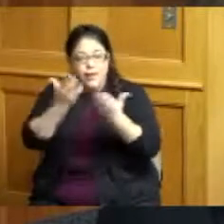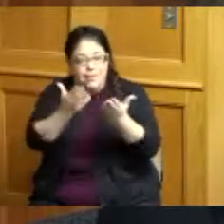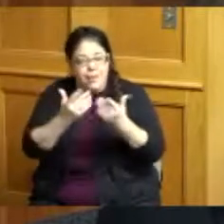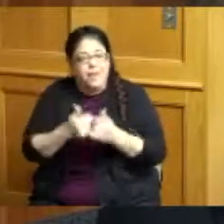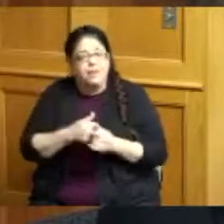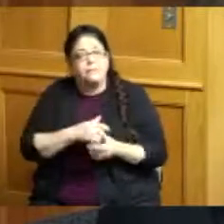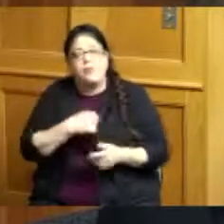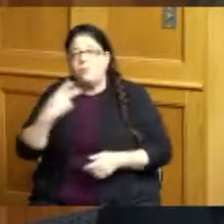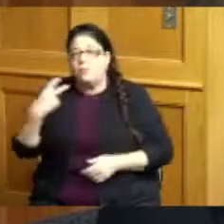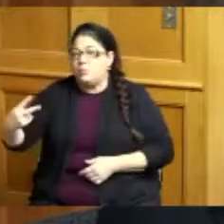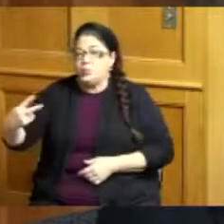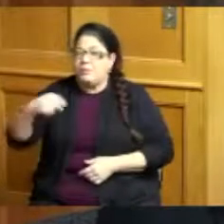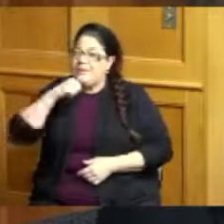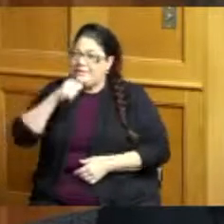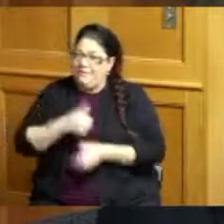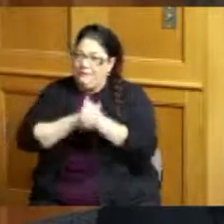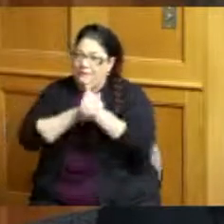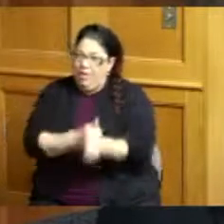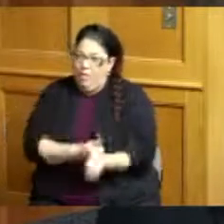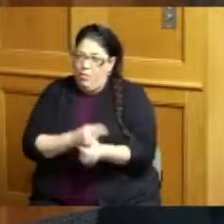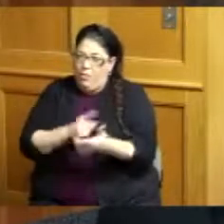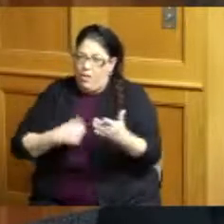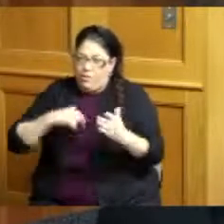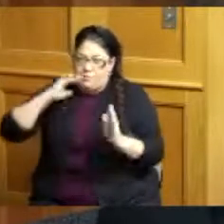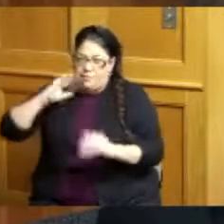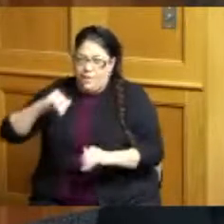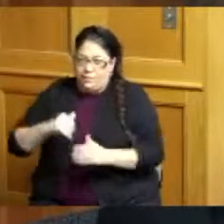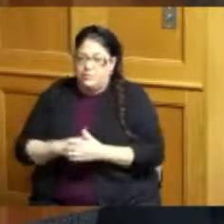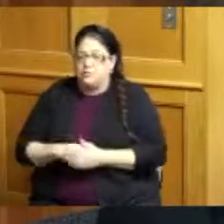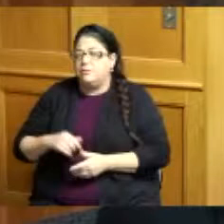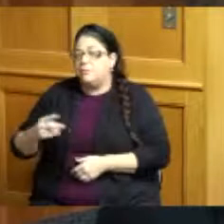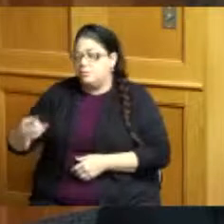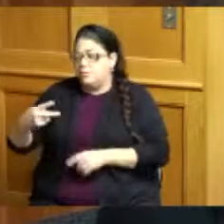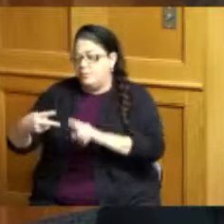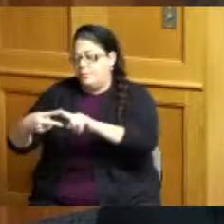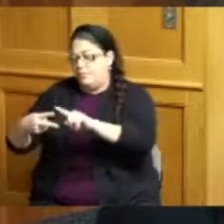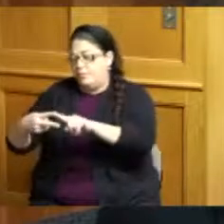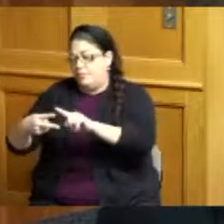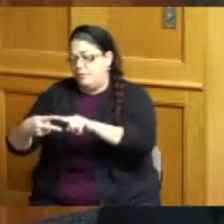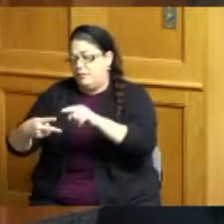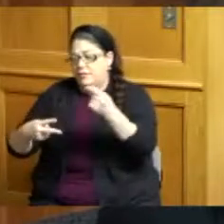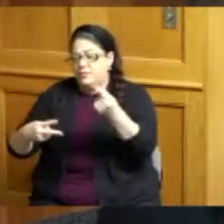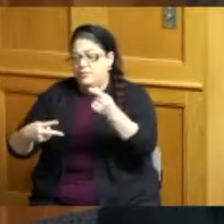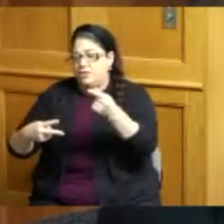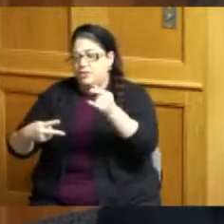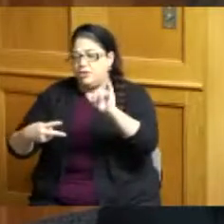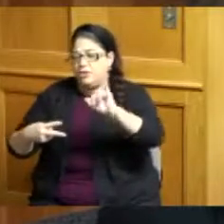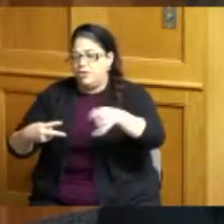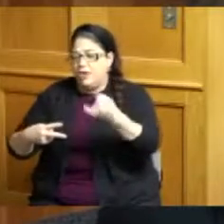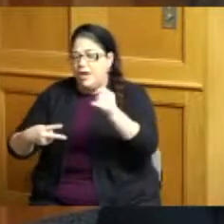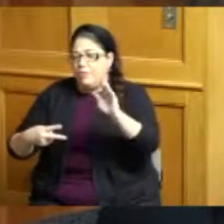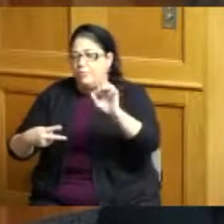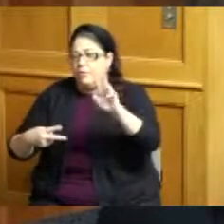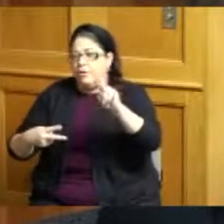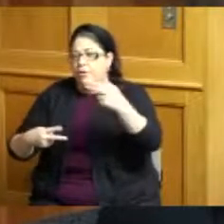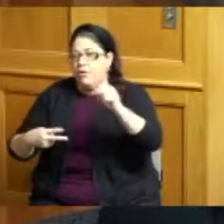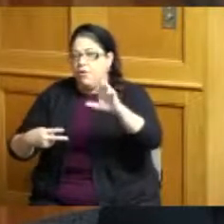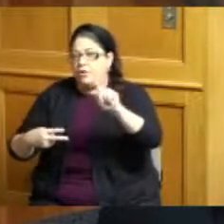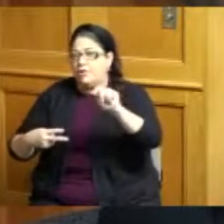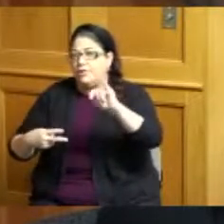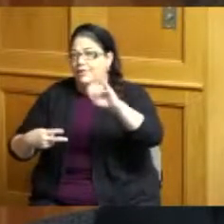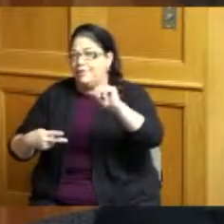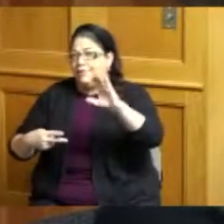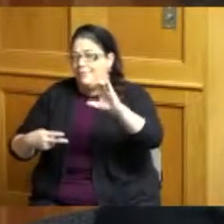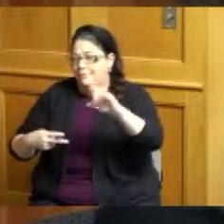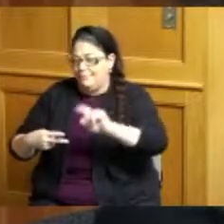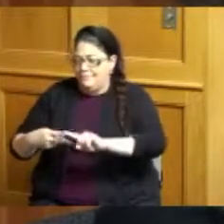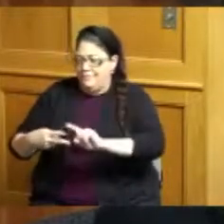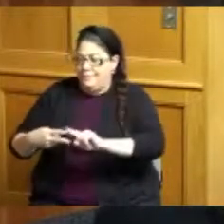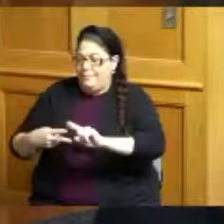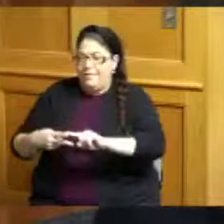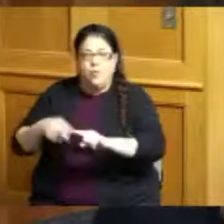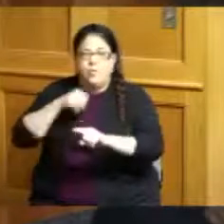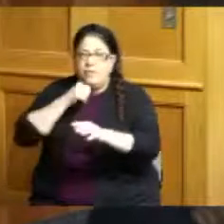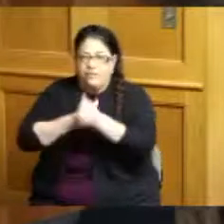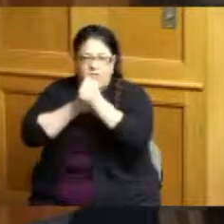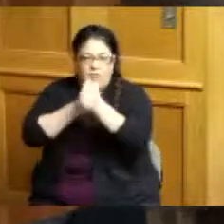outliers however one was GJ Burkhart Inc and they were out of compliance when it came to the